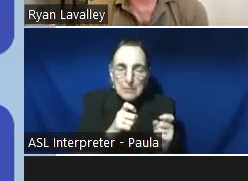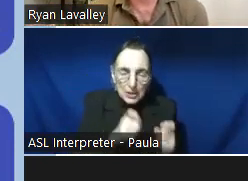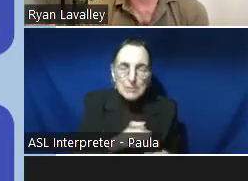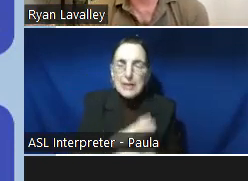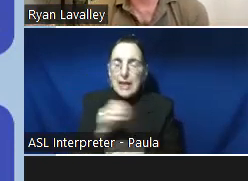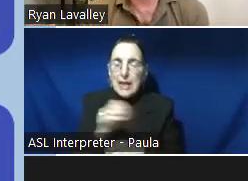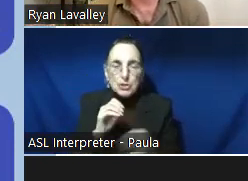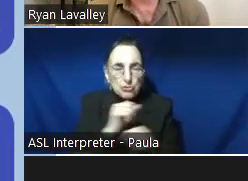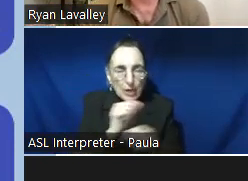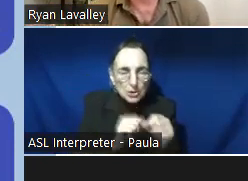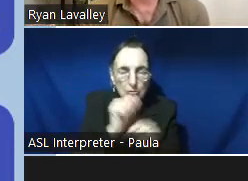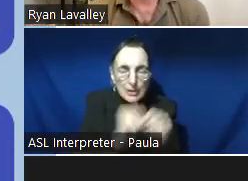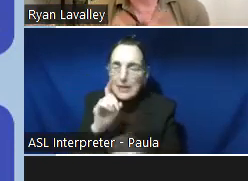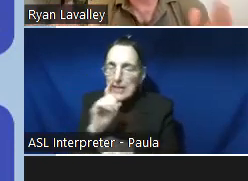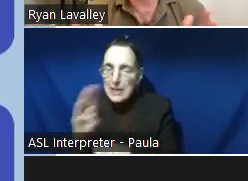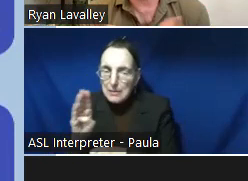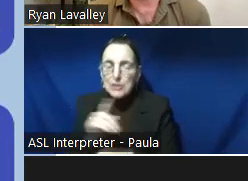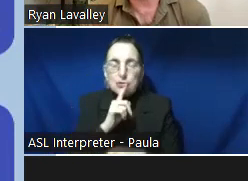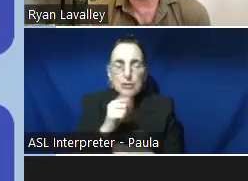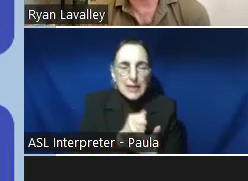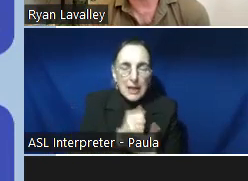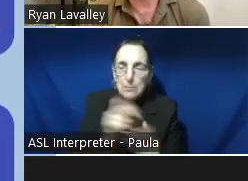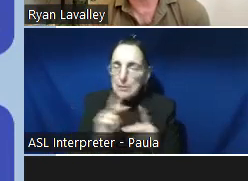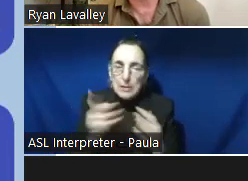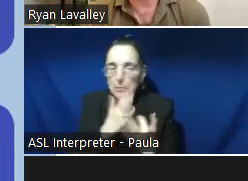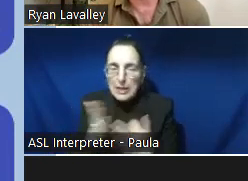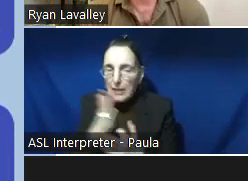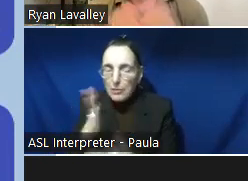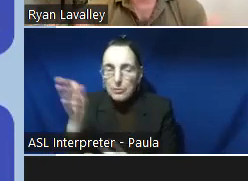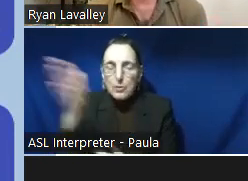pipeline and a lot easier way and we are figuring out exactly what that looks like the thank you